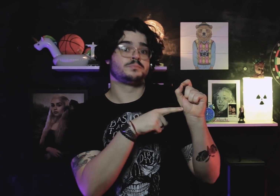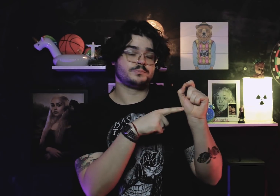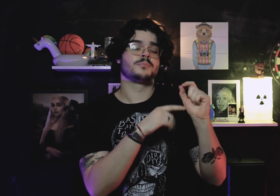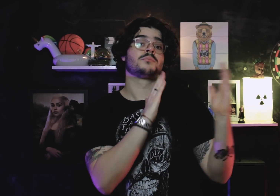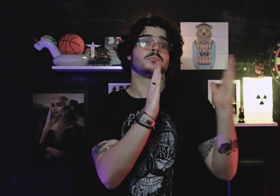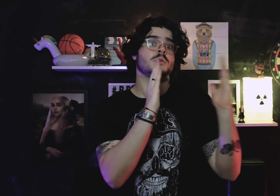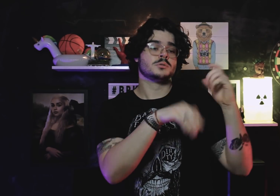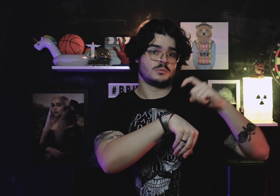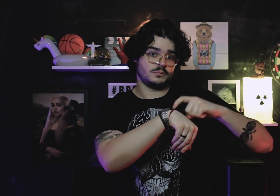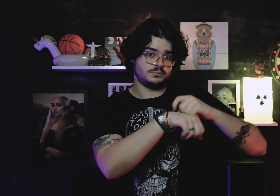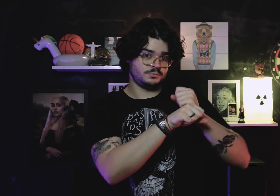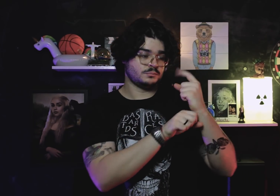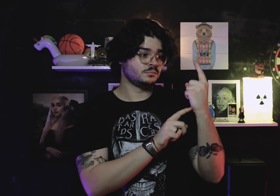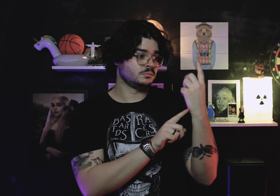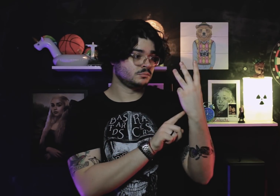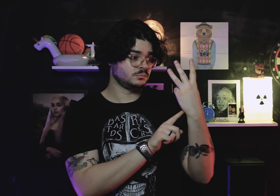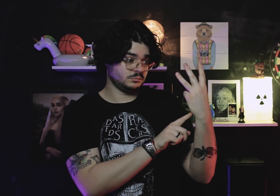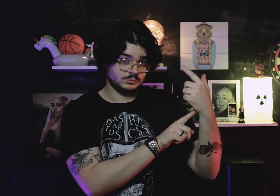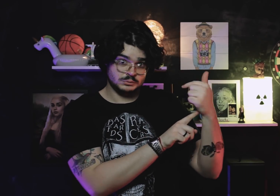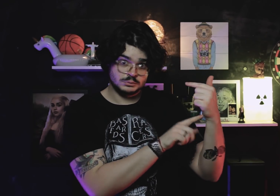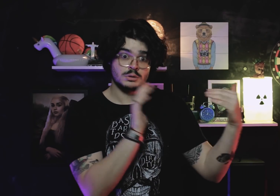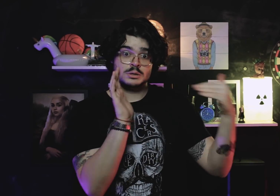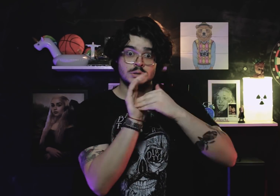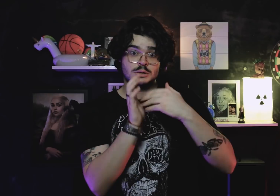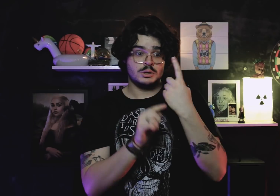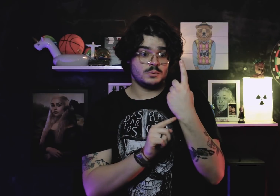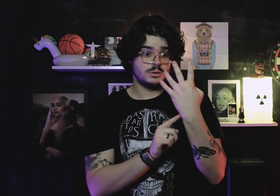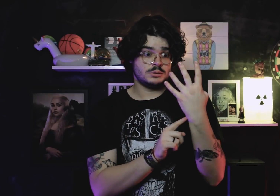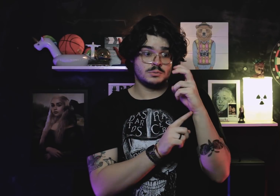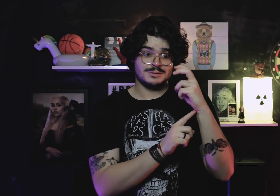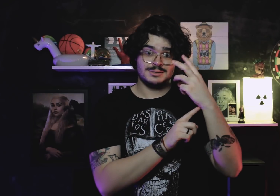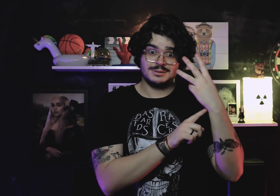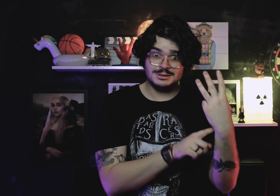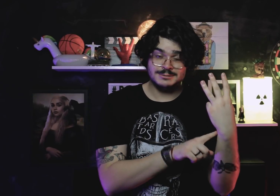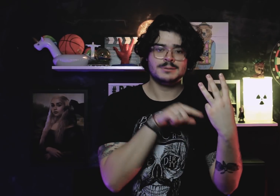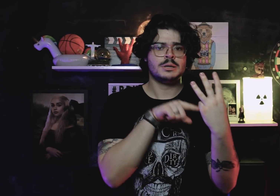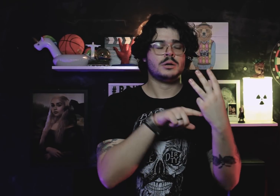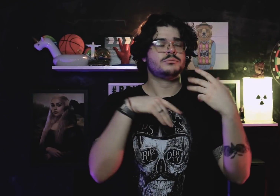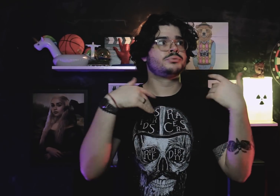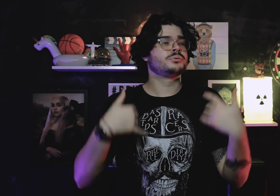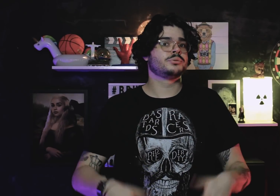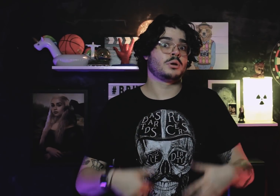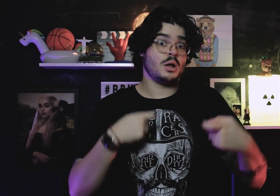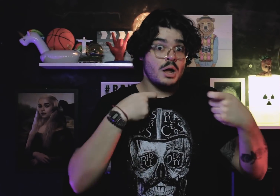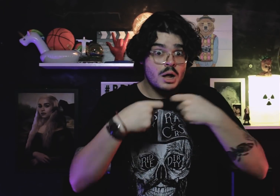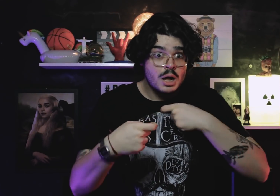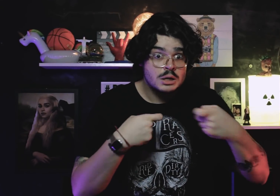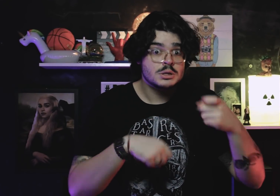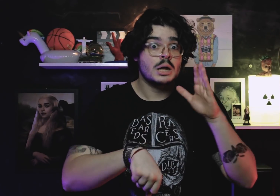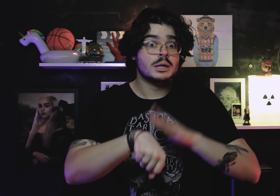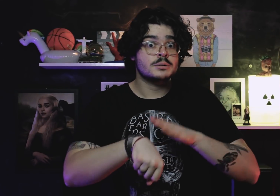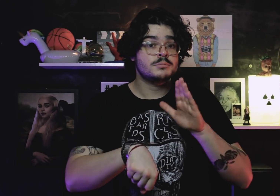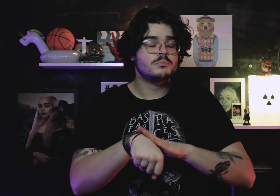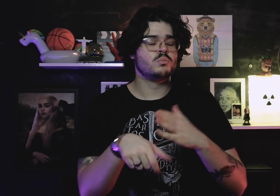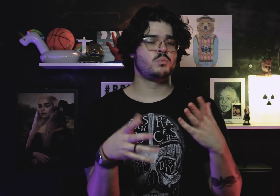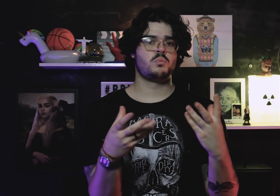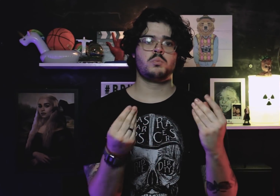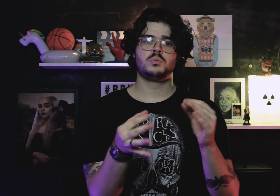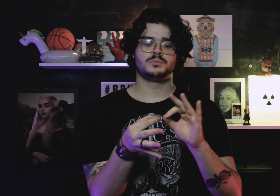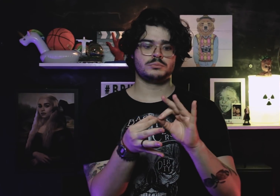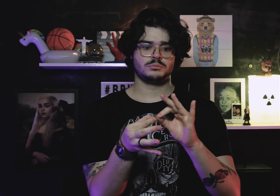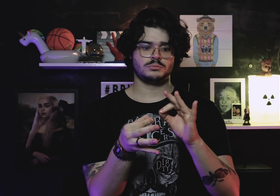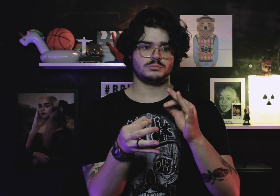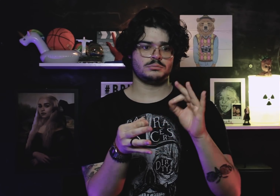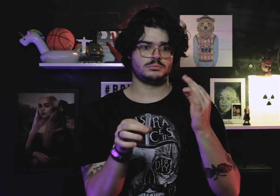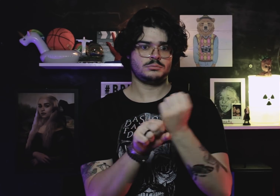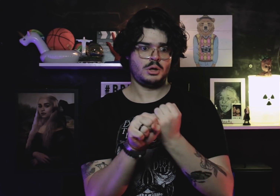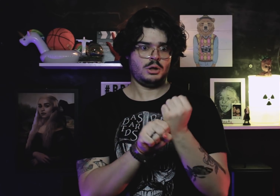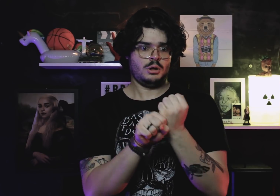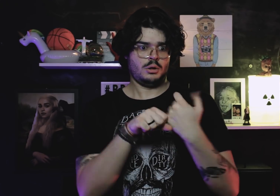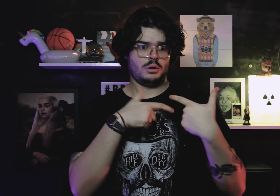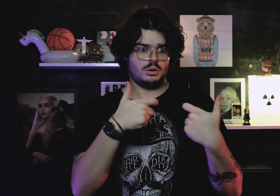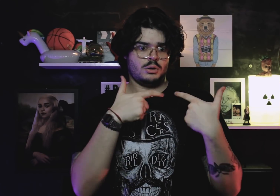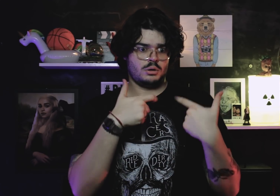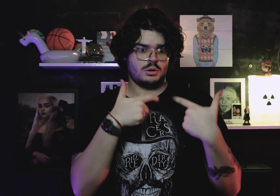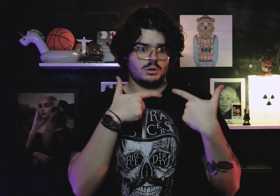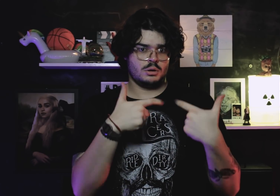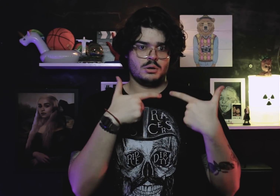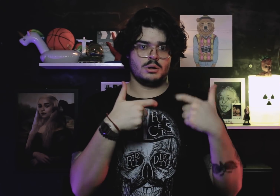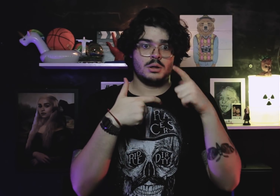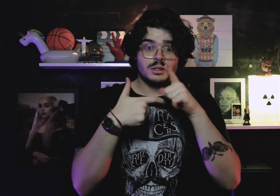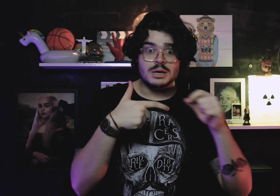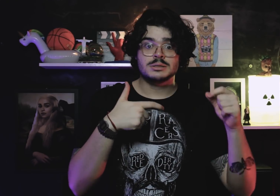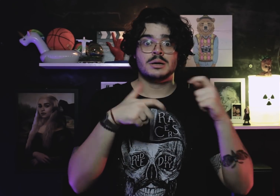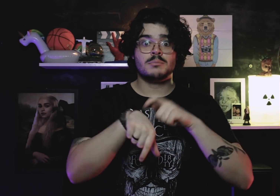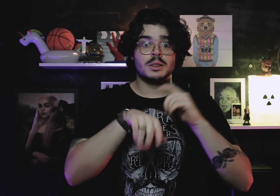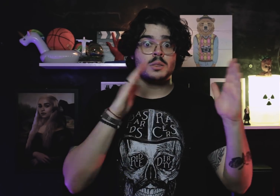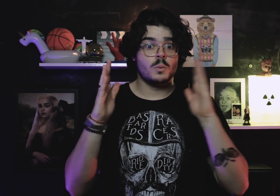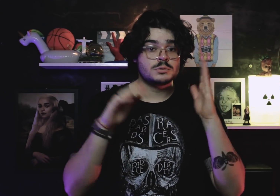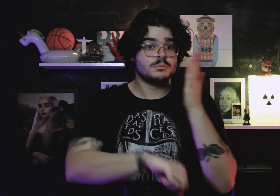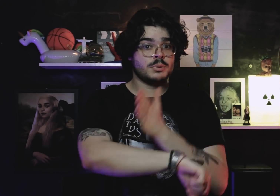between 1337 and 1453, one of the longest wars of the Middle Ages took place.